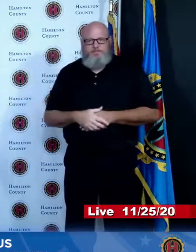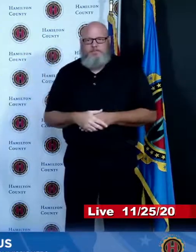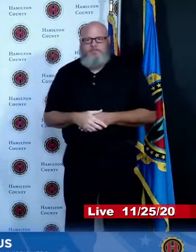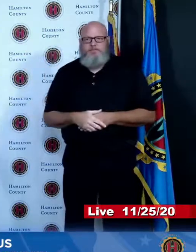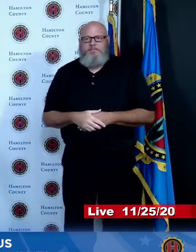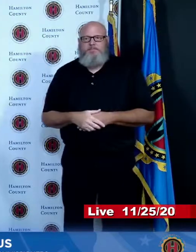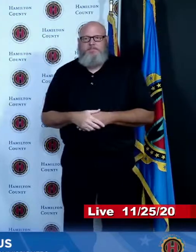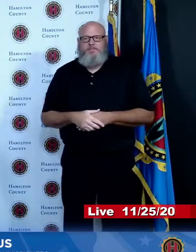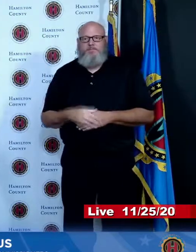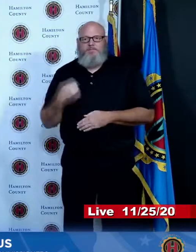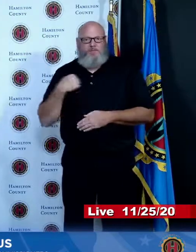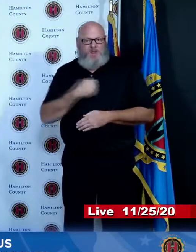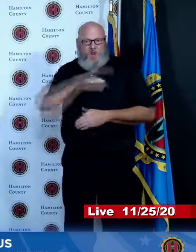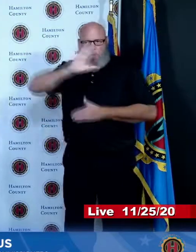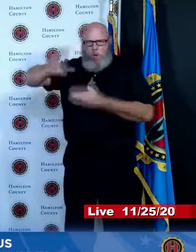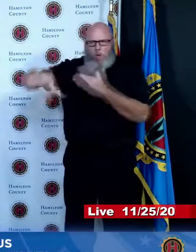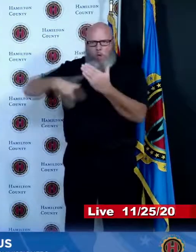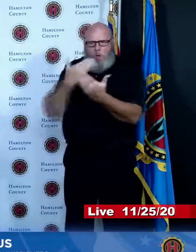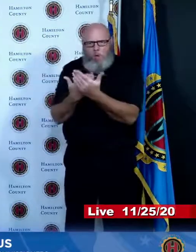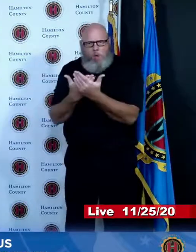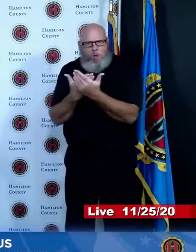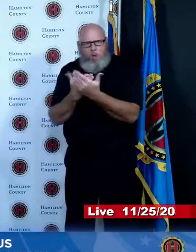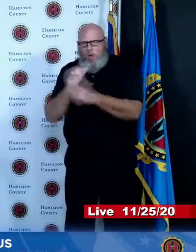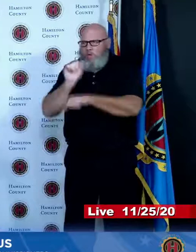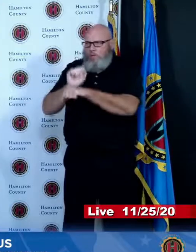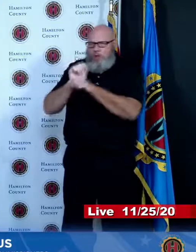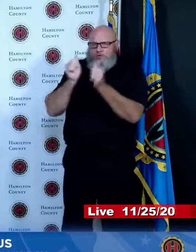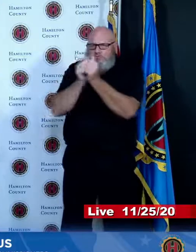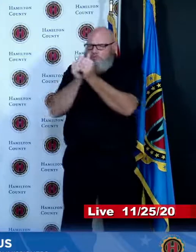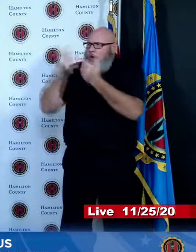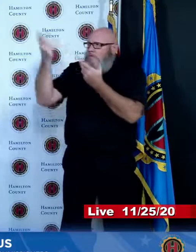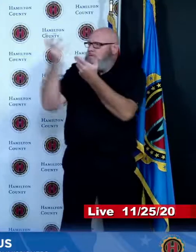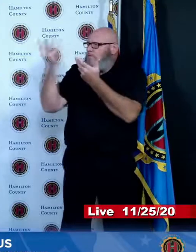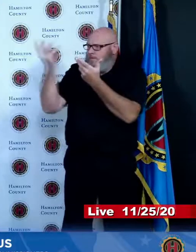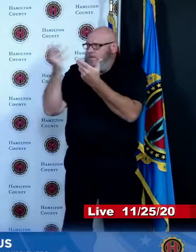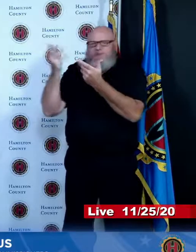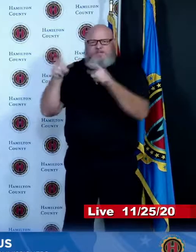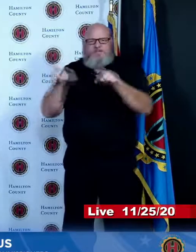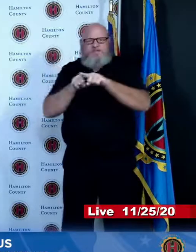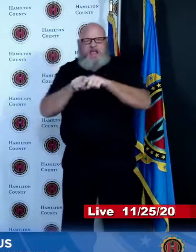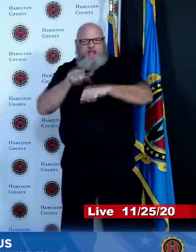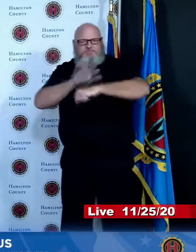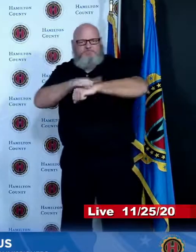Thanksgiving we face a challenge but I think also an opportunity to do things a little bit